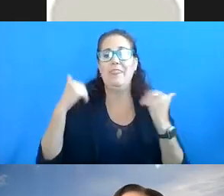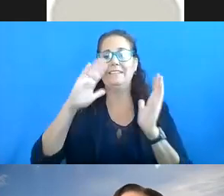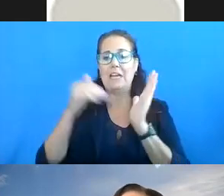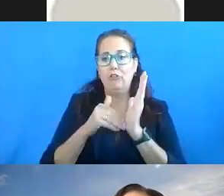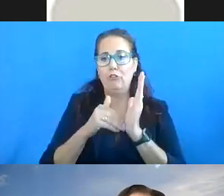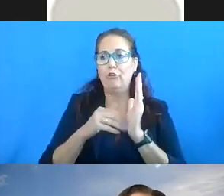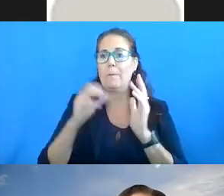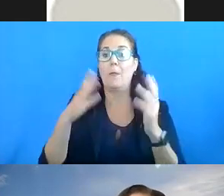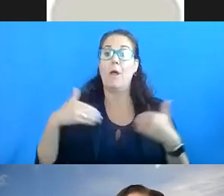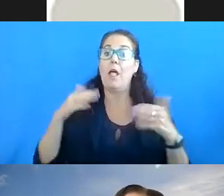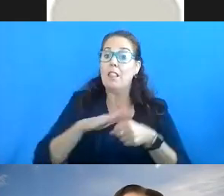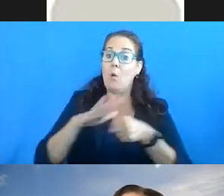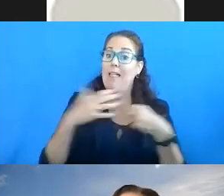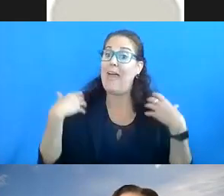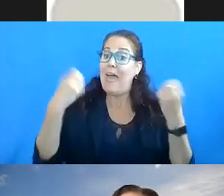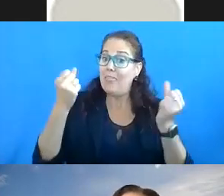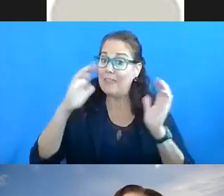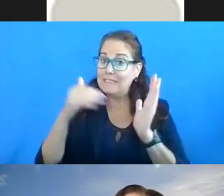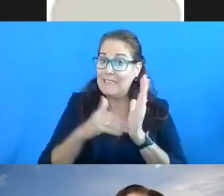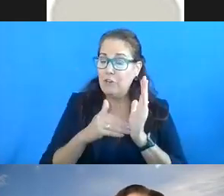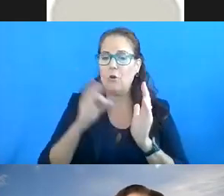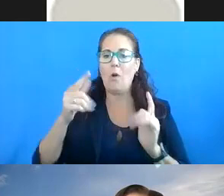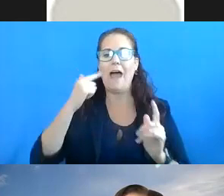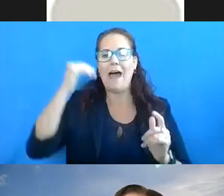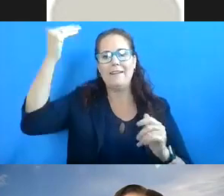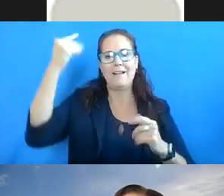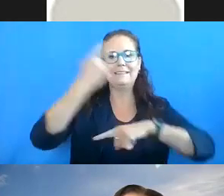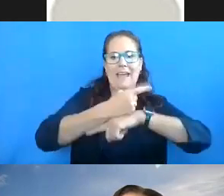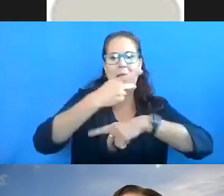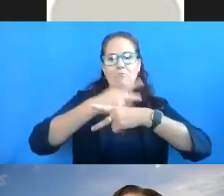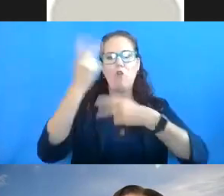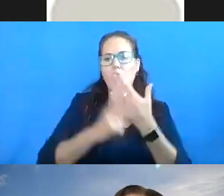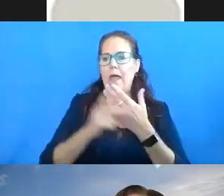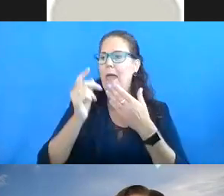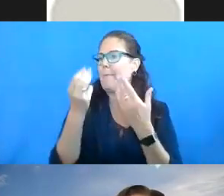health centre, it might be your Adult Day Program or a language program that you are working with.